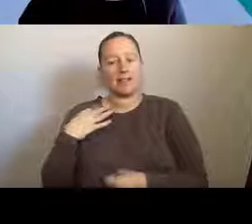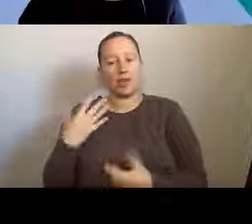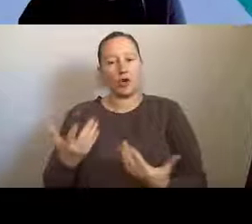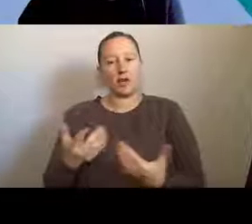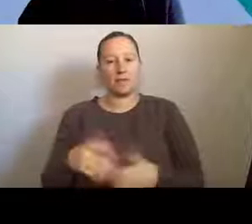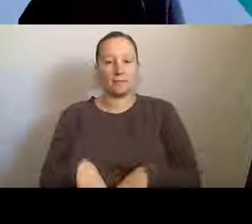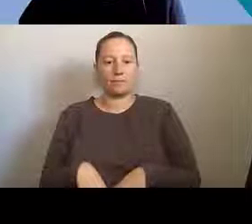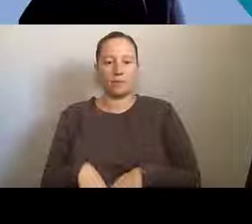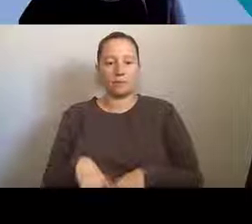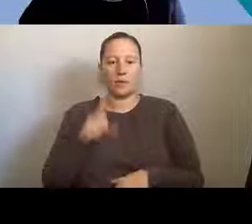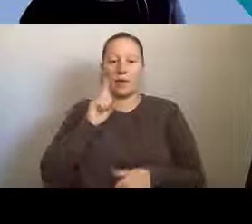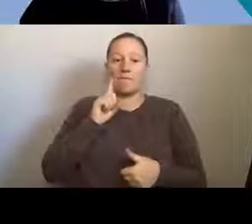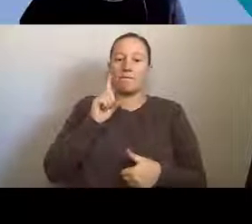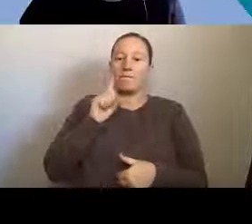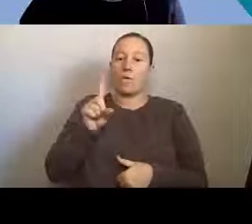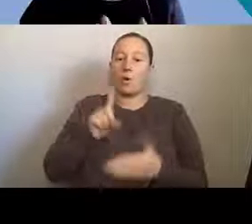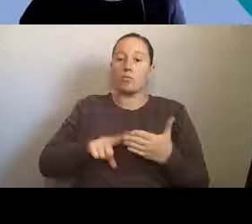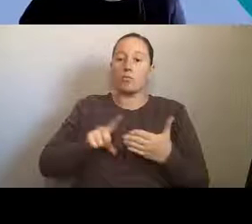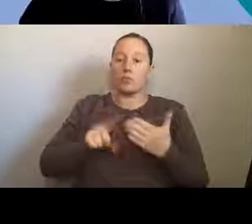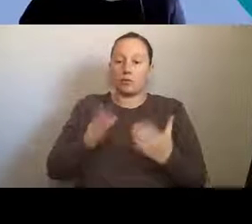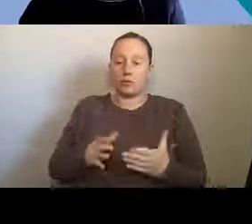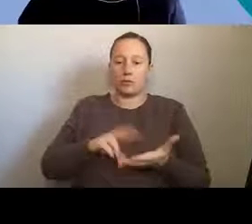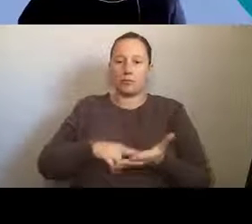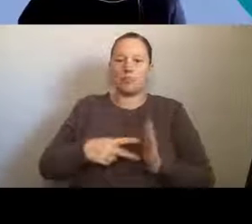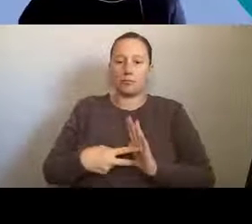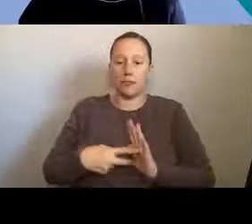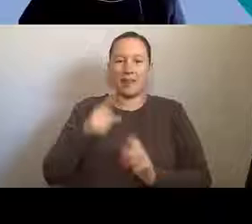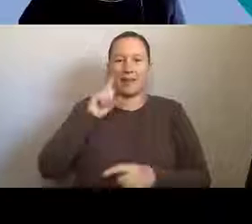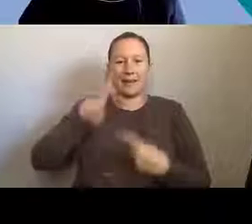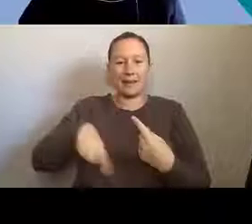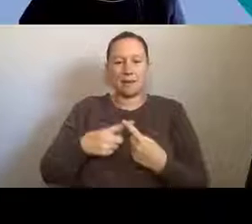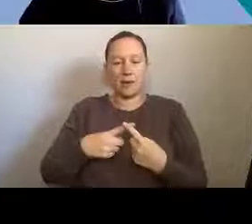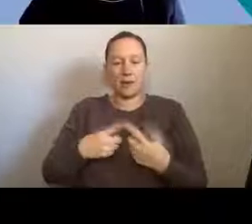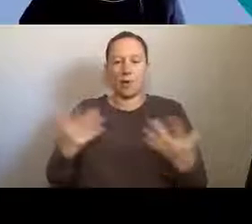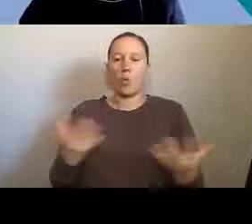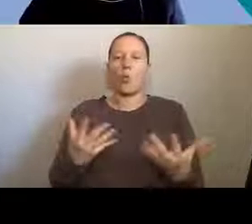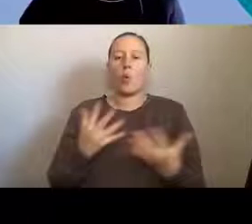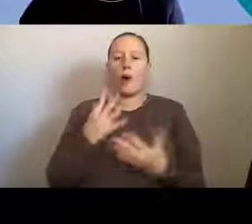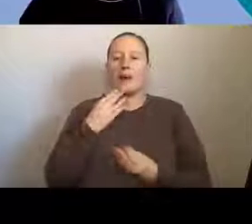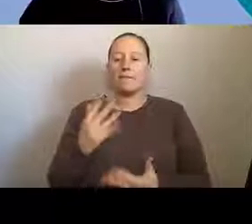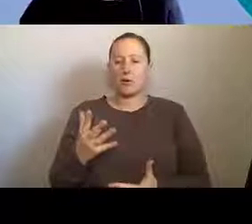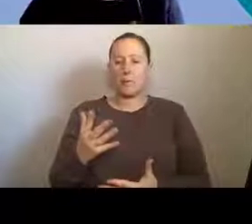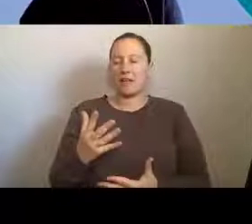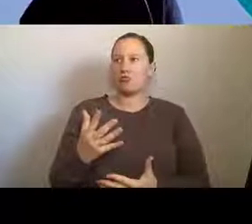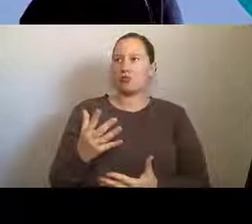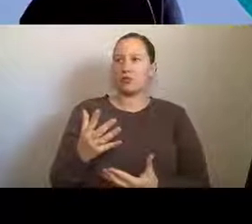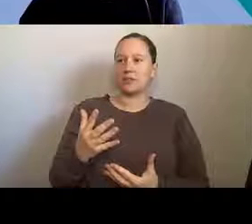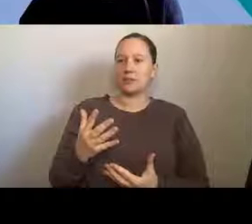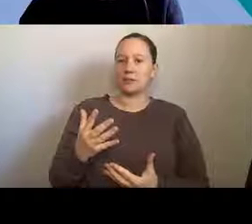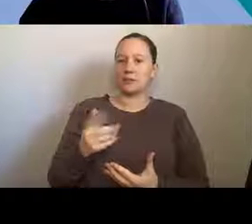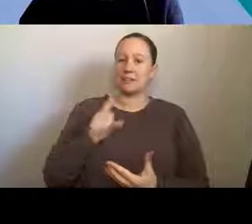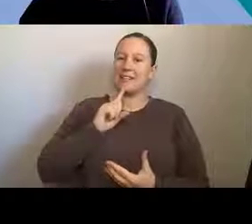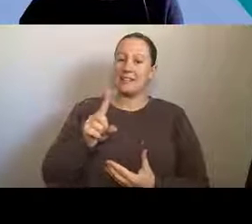So for researchers, this really means thinking about what information is the relevant information